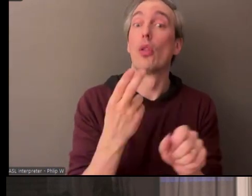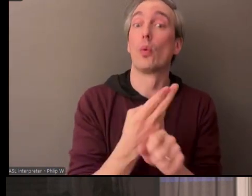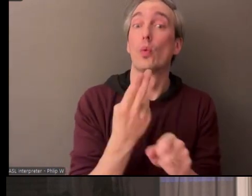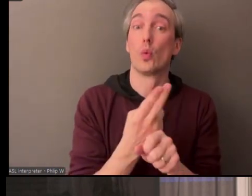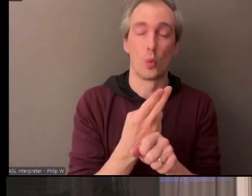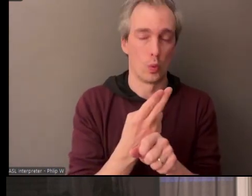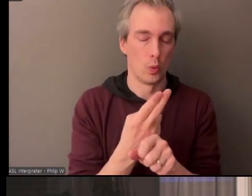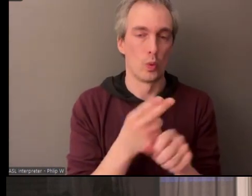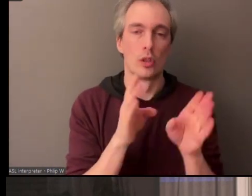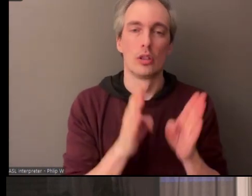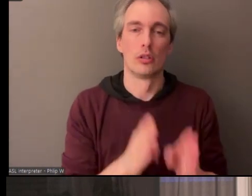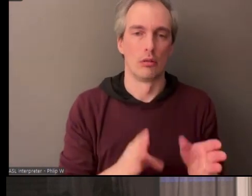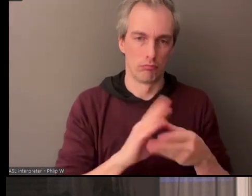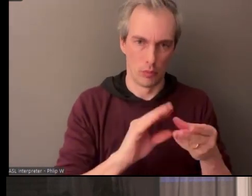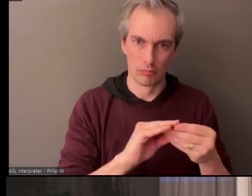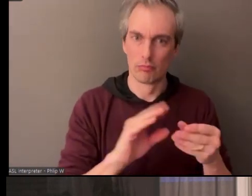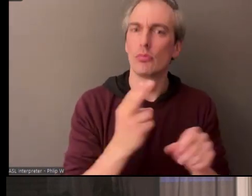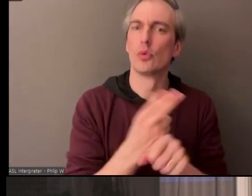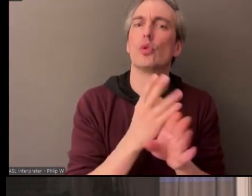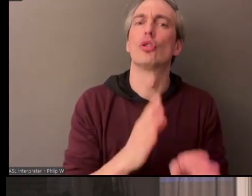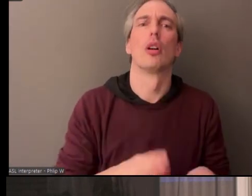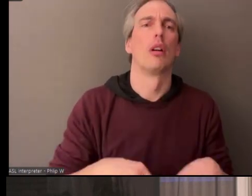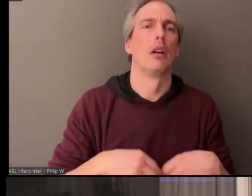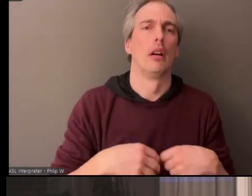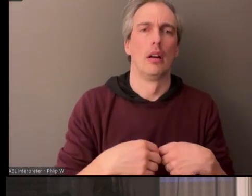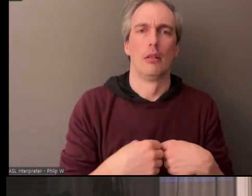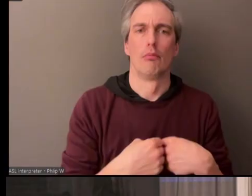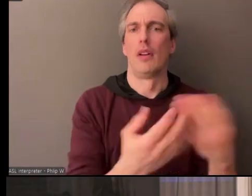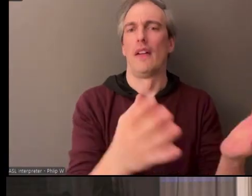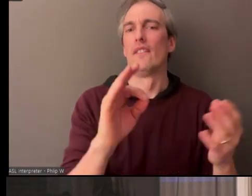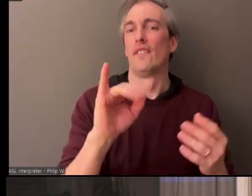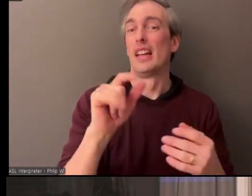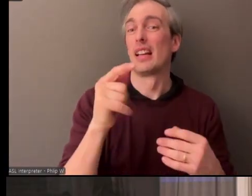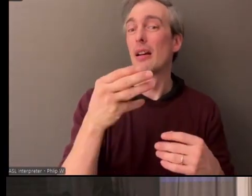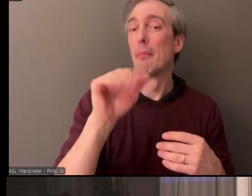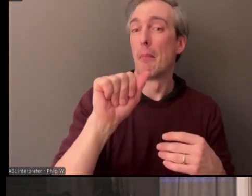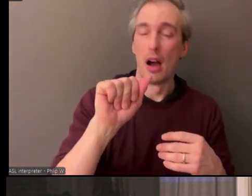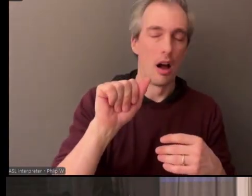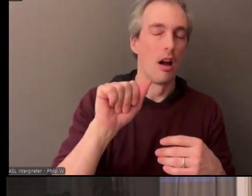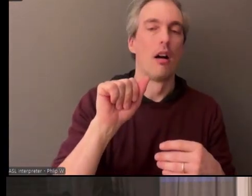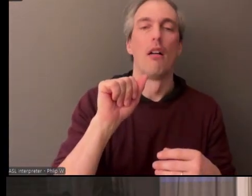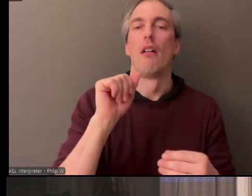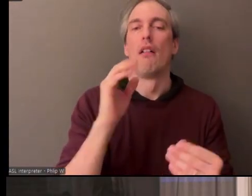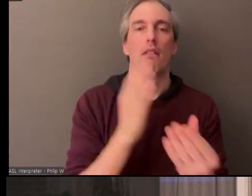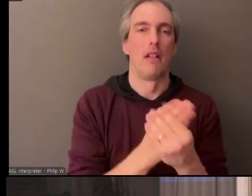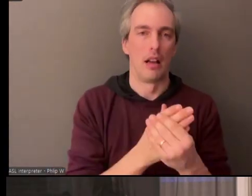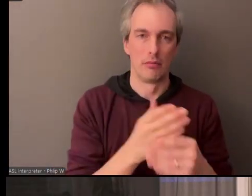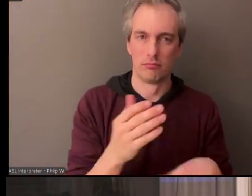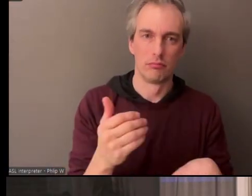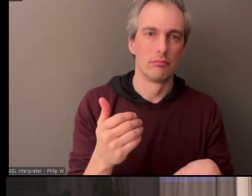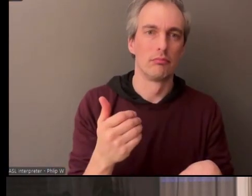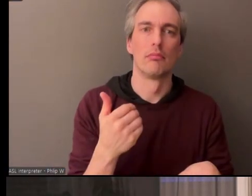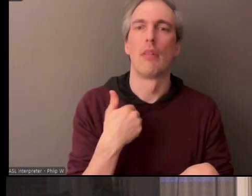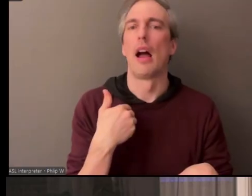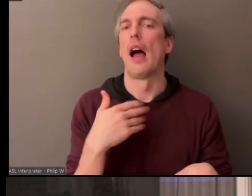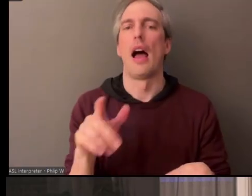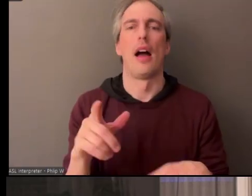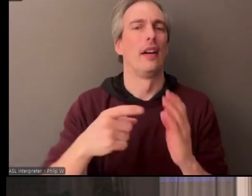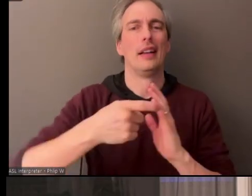Usually looks like that. They've got an add to cart default state and they have a hover state. And everybody in this room knows what's missing from that design.